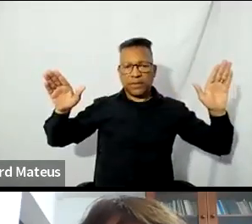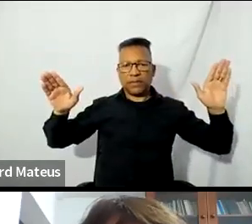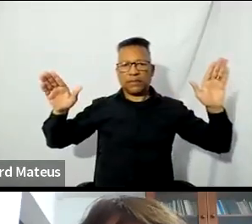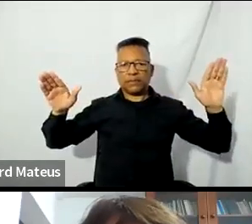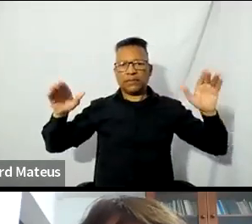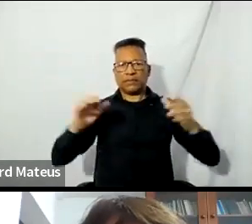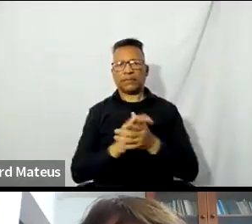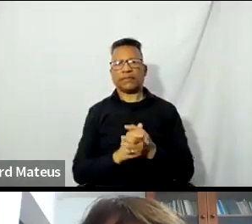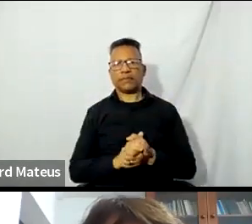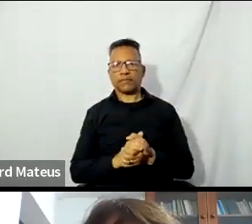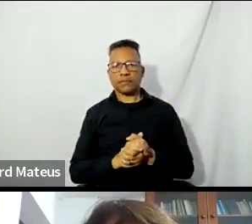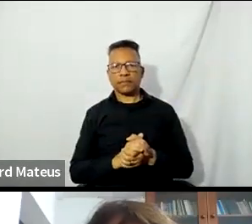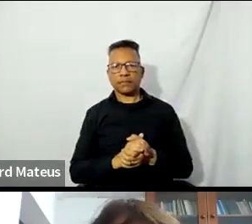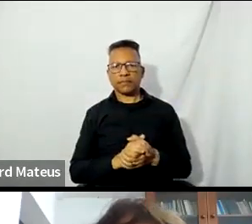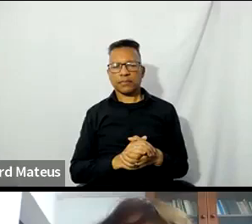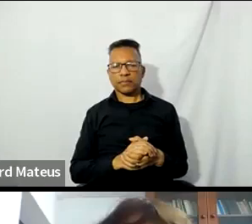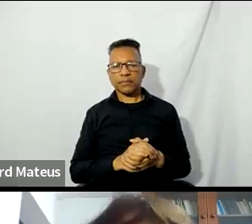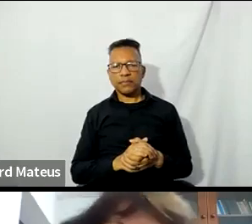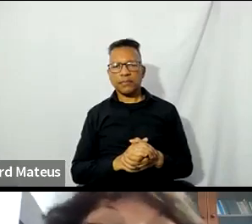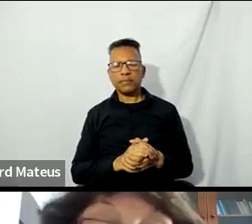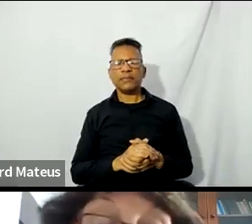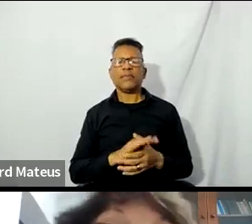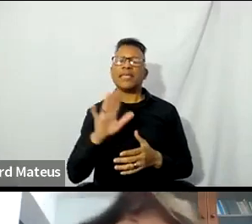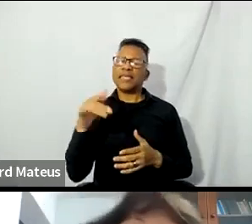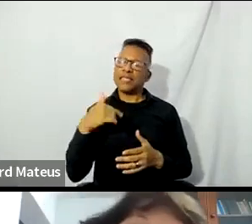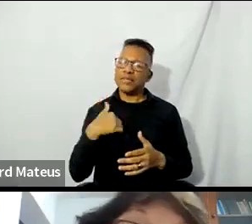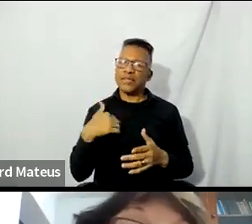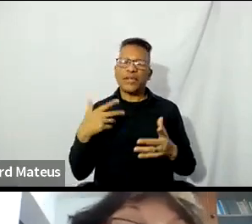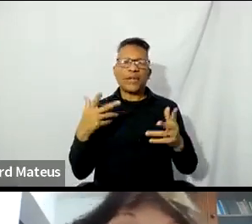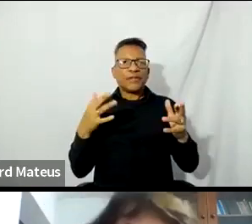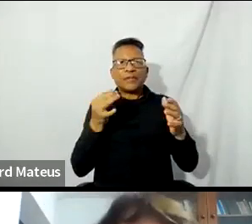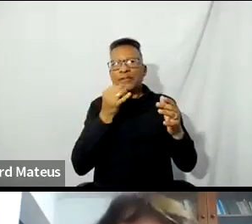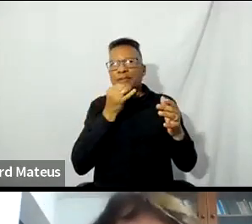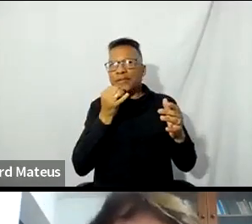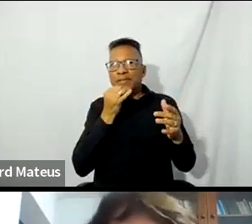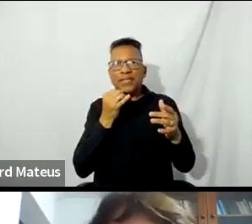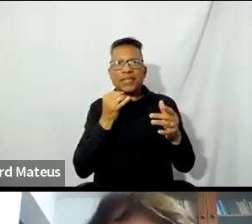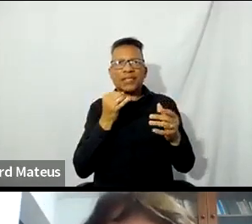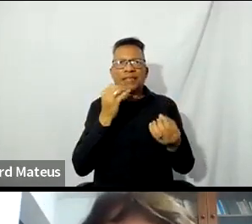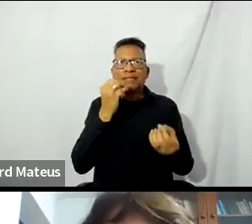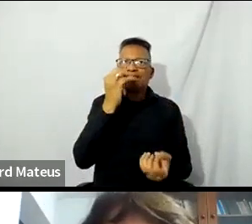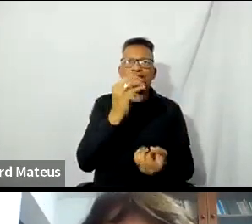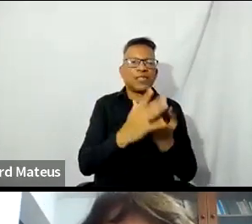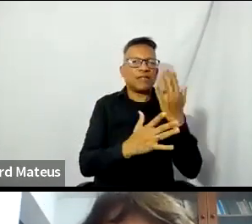all your all your creativity that it's so important as you, your brother today. Thank you. I hope my my question